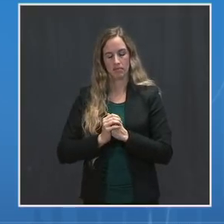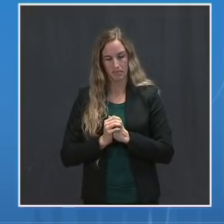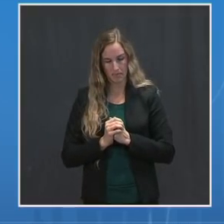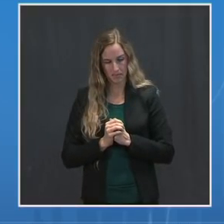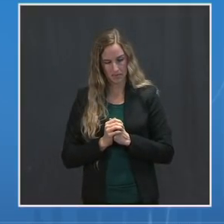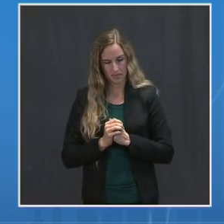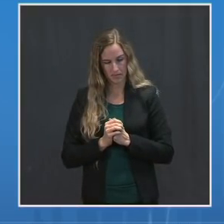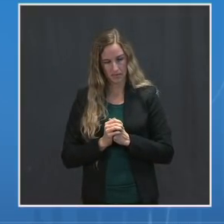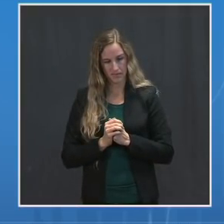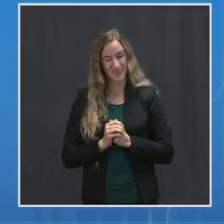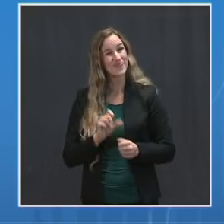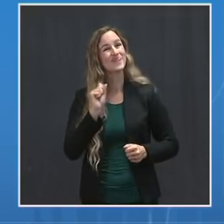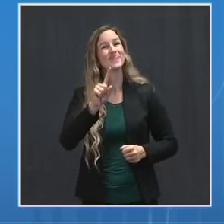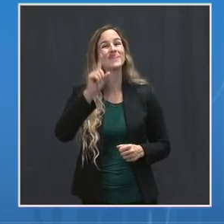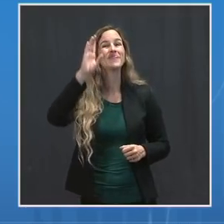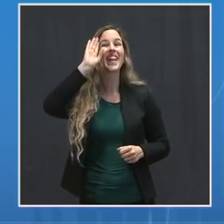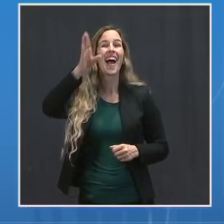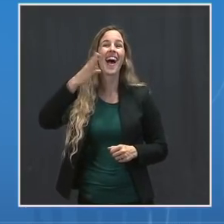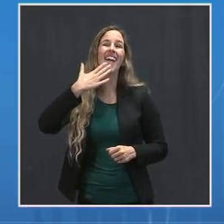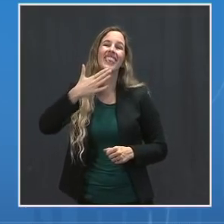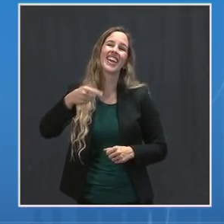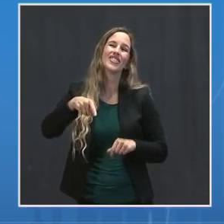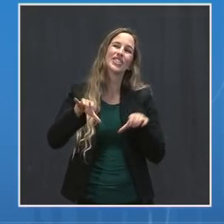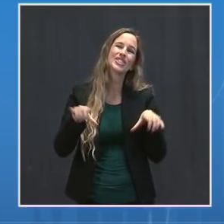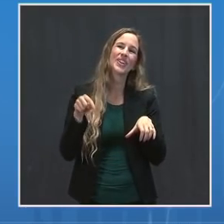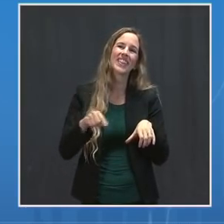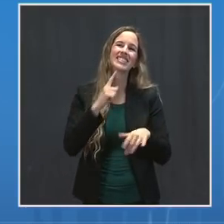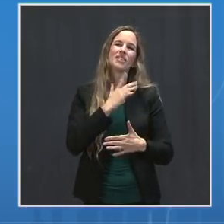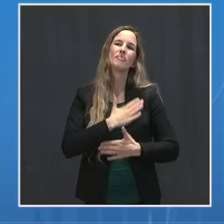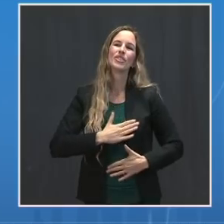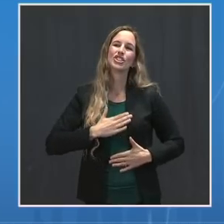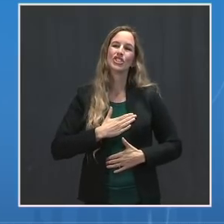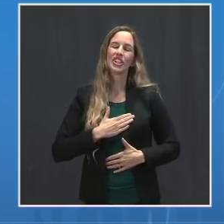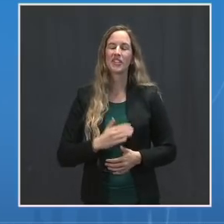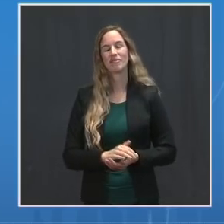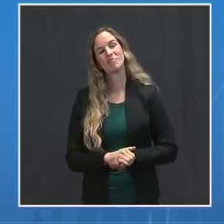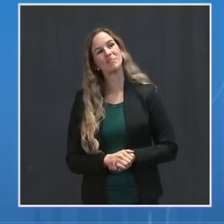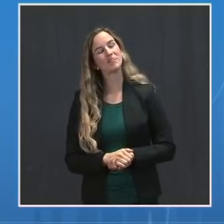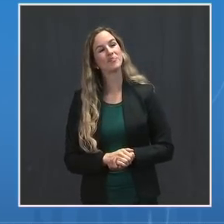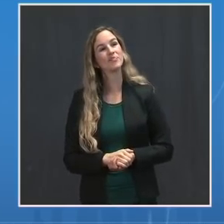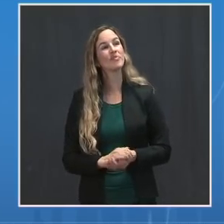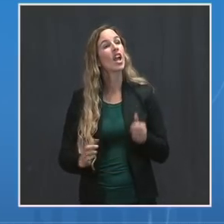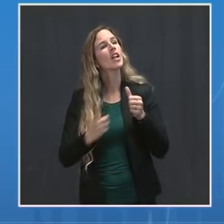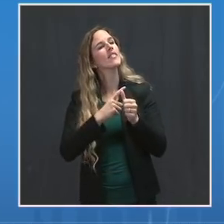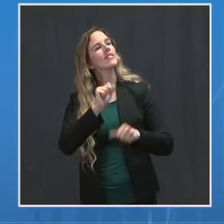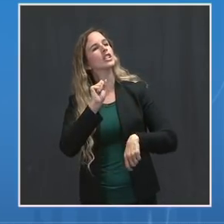The Press: I thank you guys for doing this, I appreciate it. My first question is for Dr. Walensky.